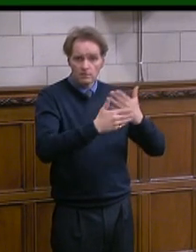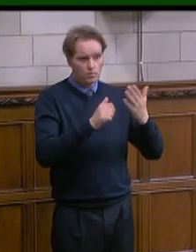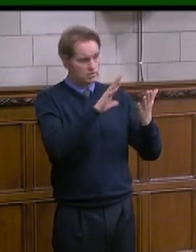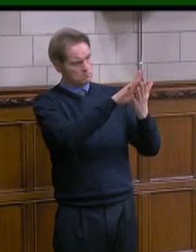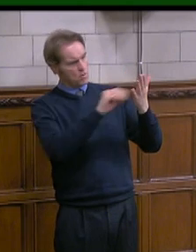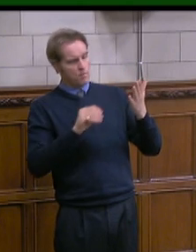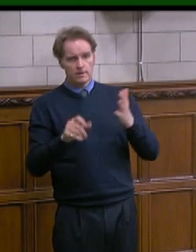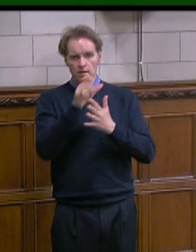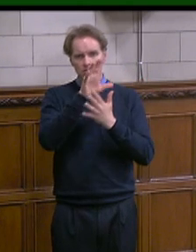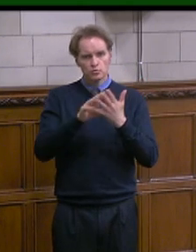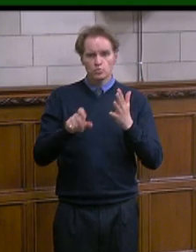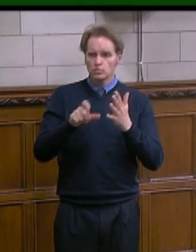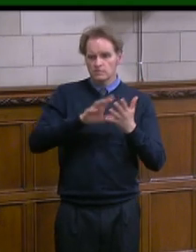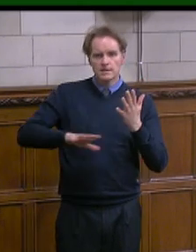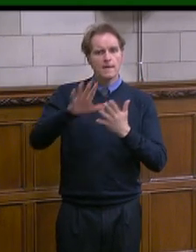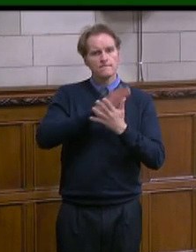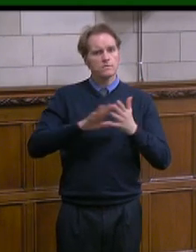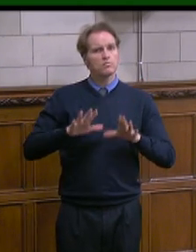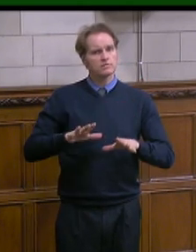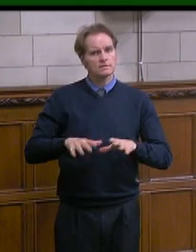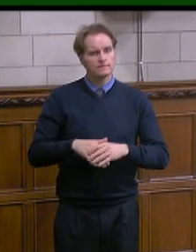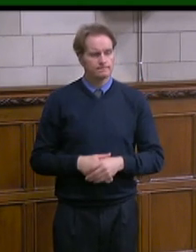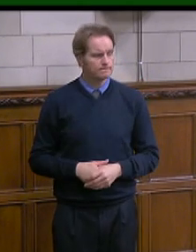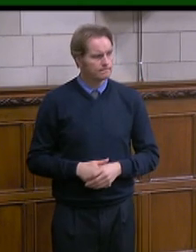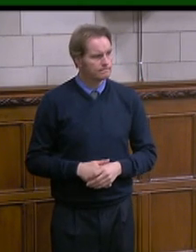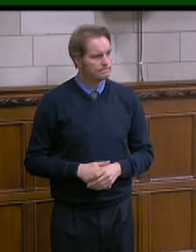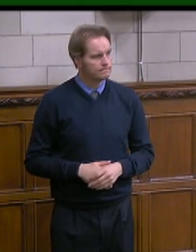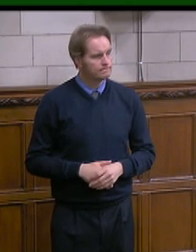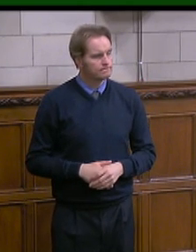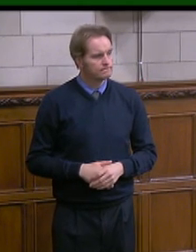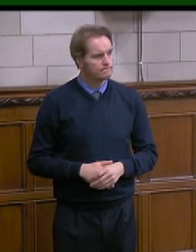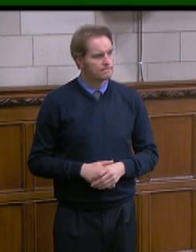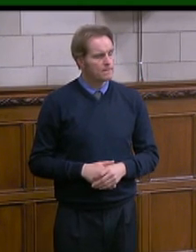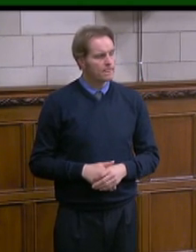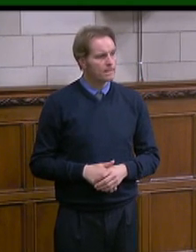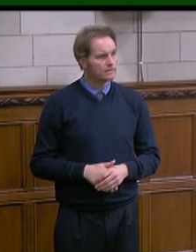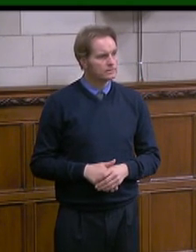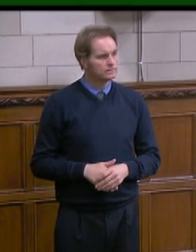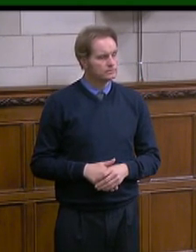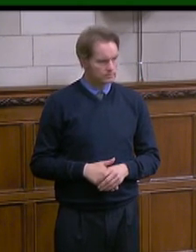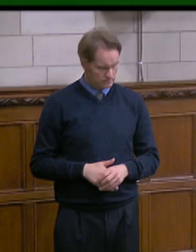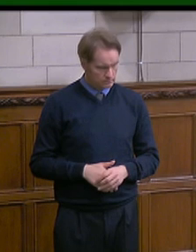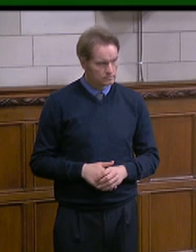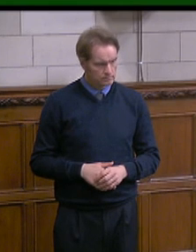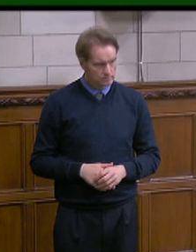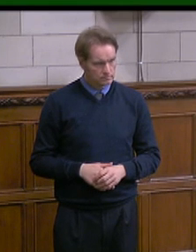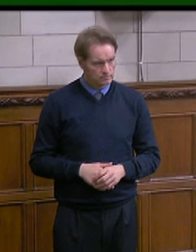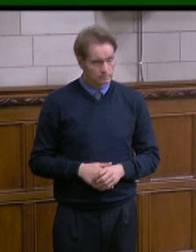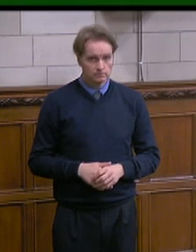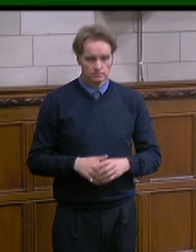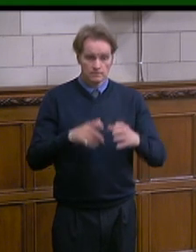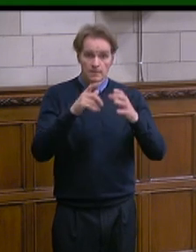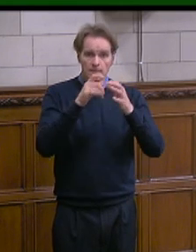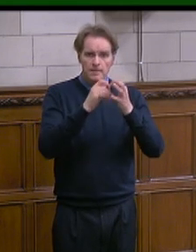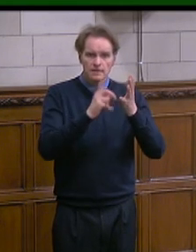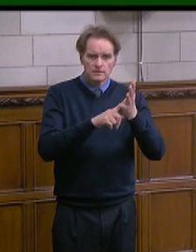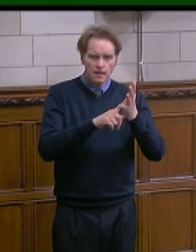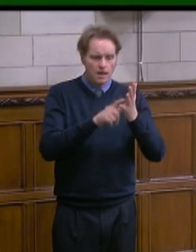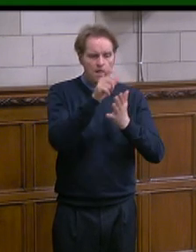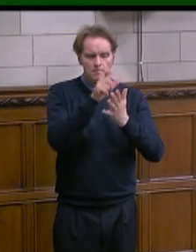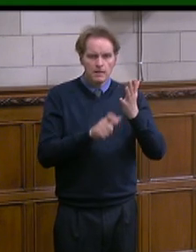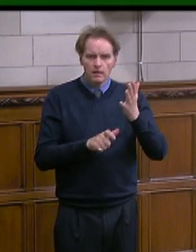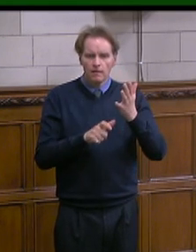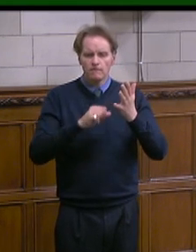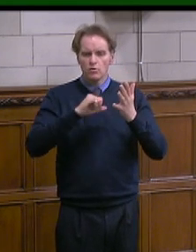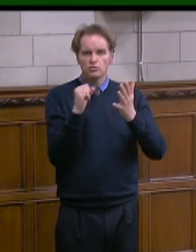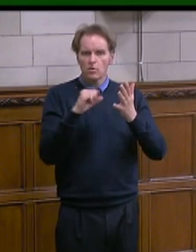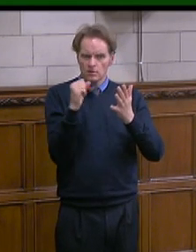The British Sign Language (Scotland) Act 2015 requires certain authorities to prepare and